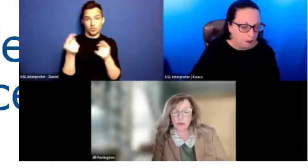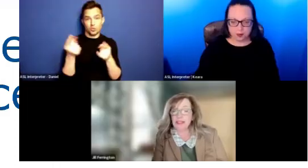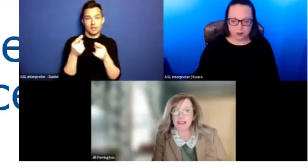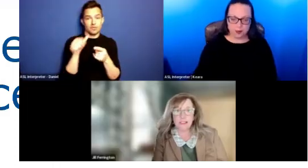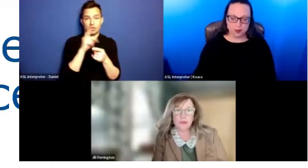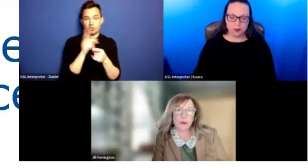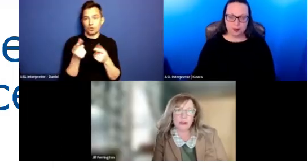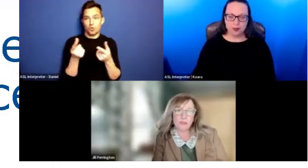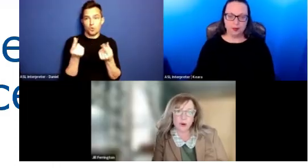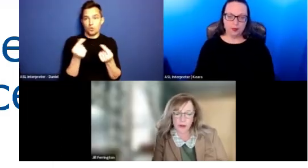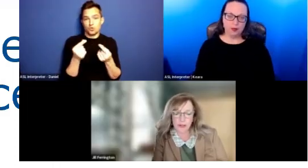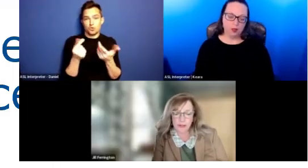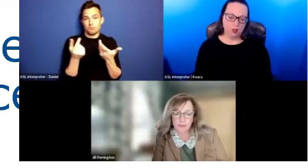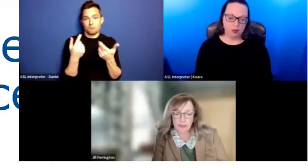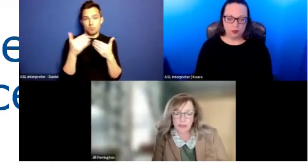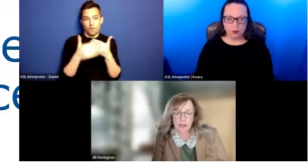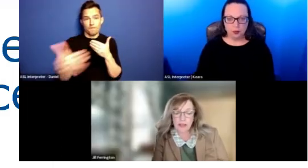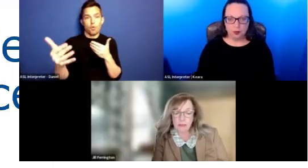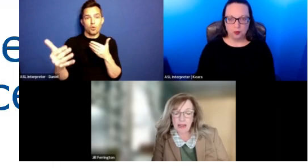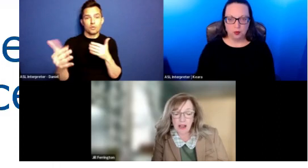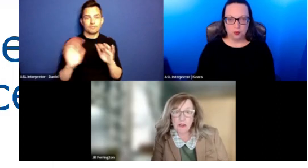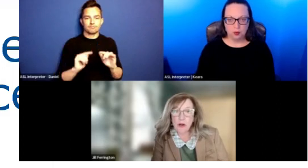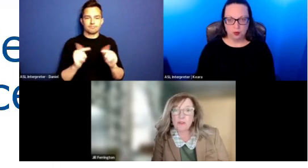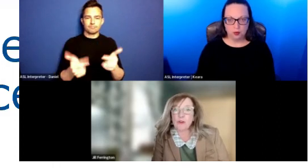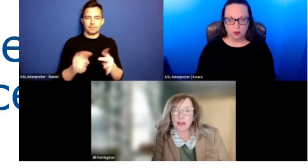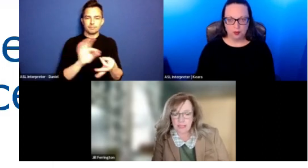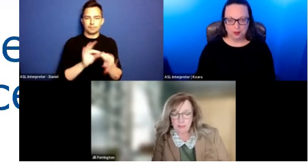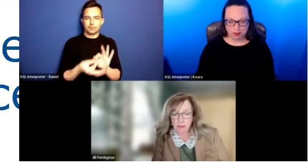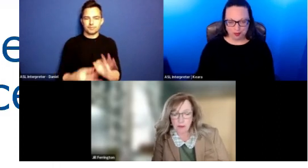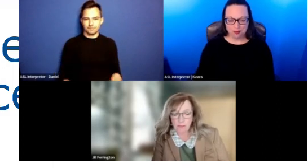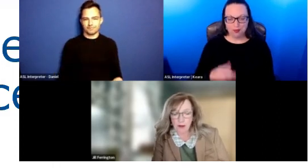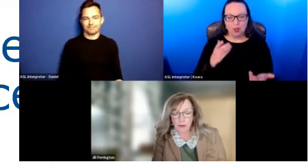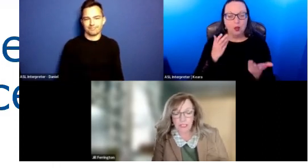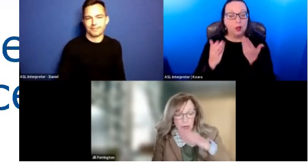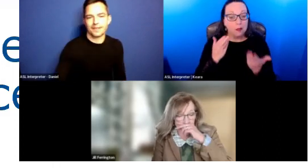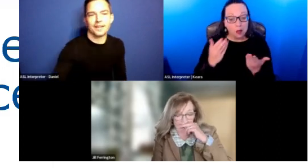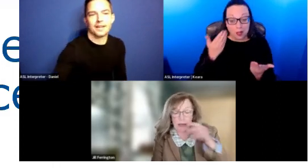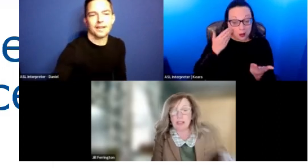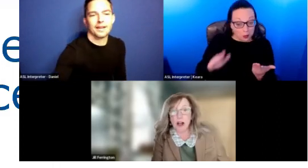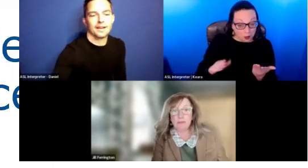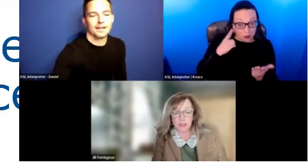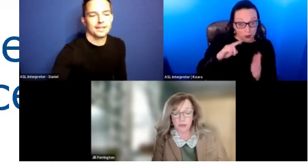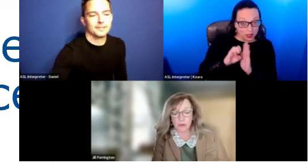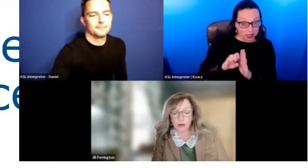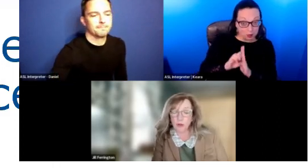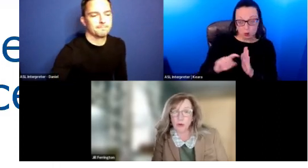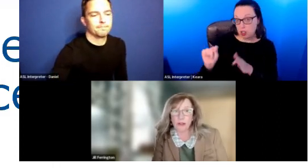sure what they can do going forward. They may not know for example, that retraining may be an option through their local